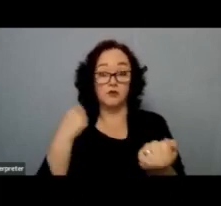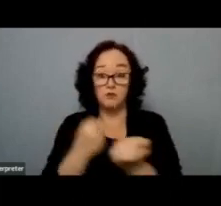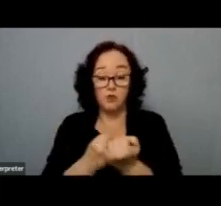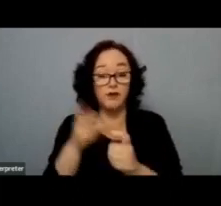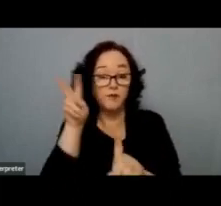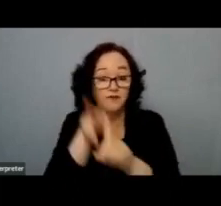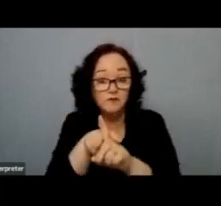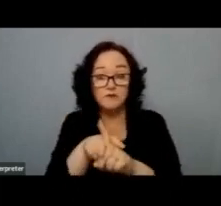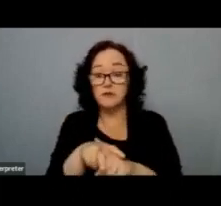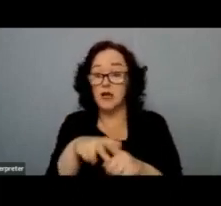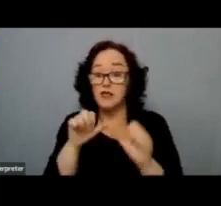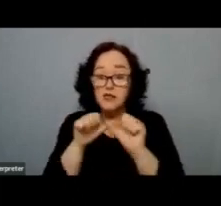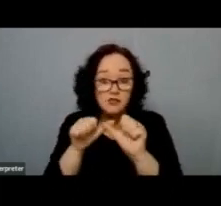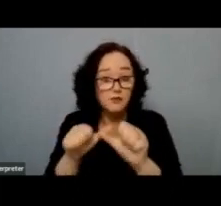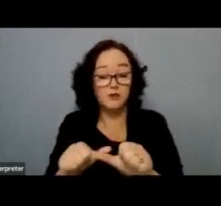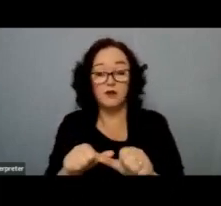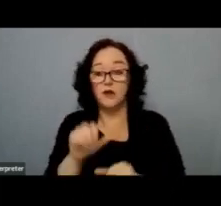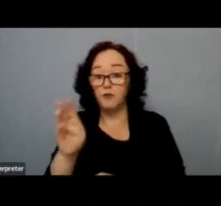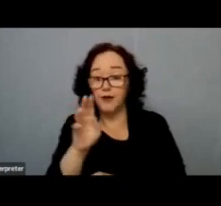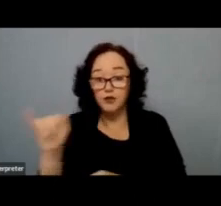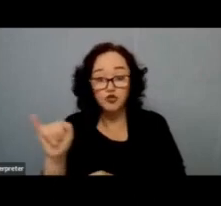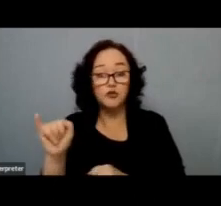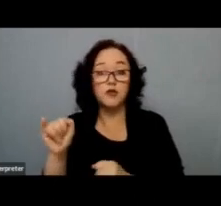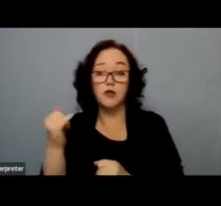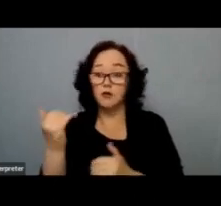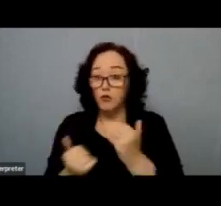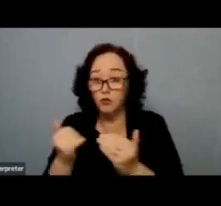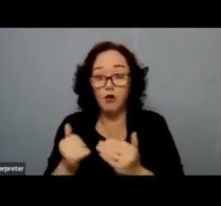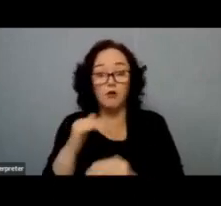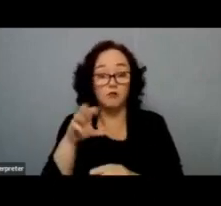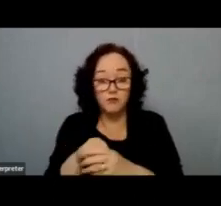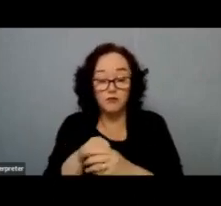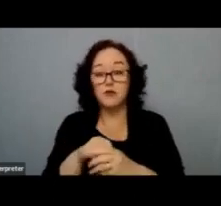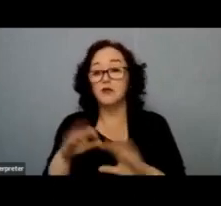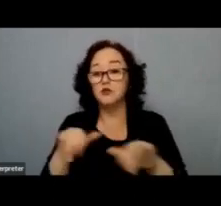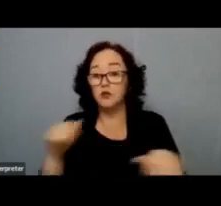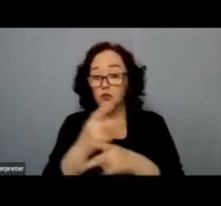sustainability of brain injury protocols within the child welfare system, brain injury